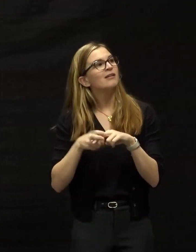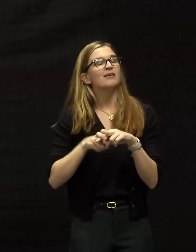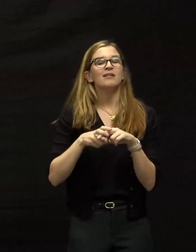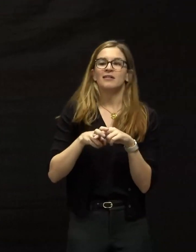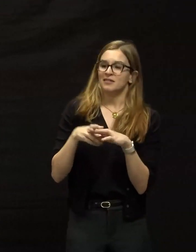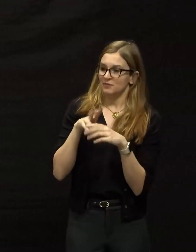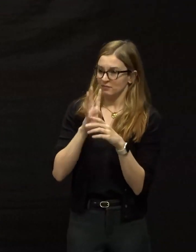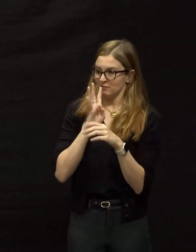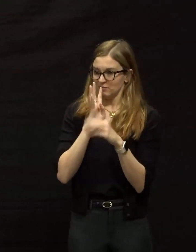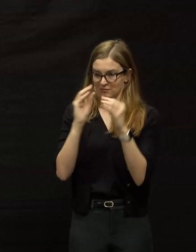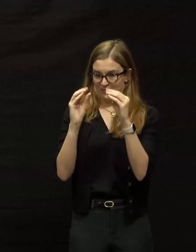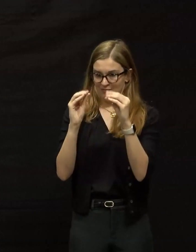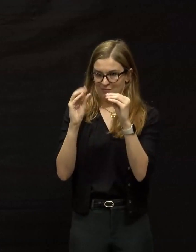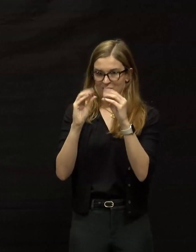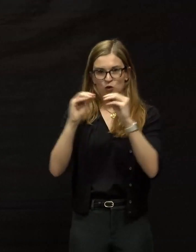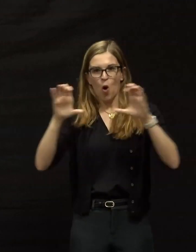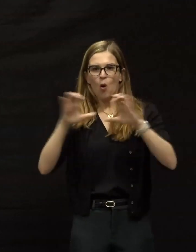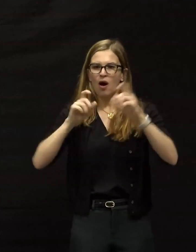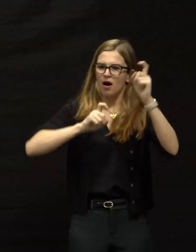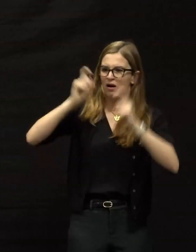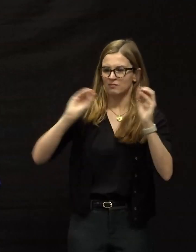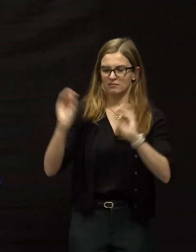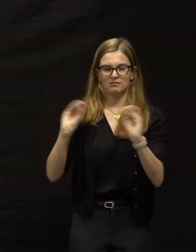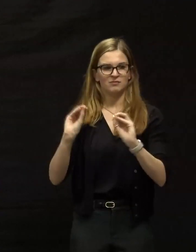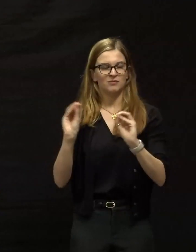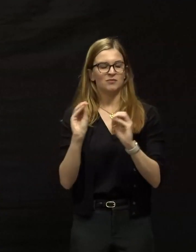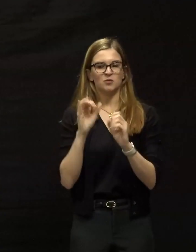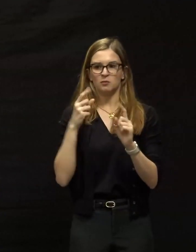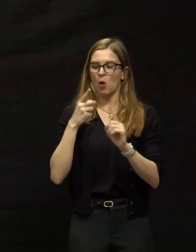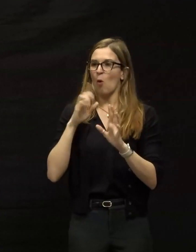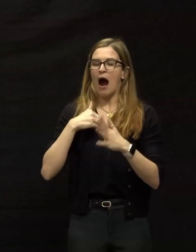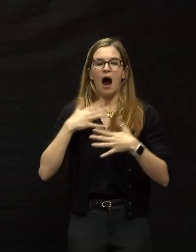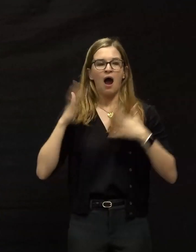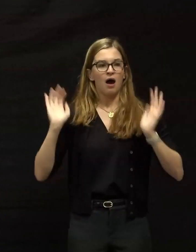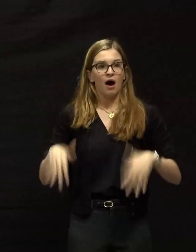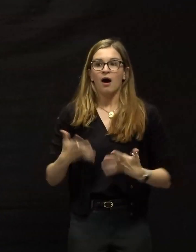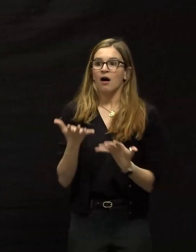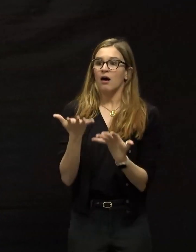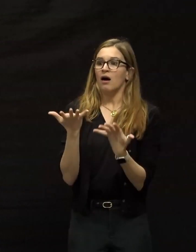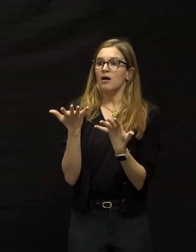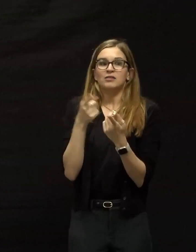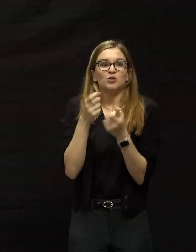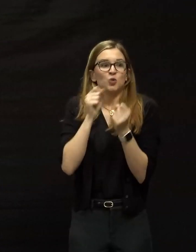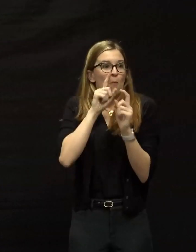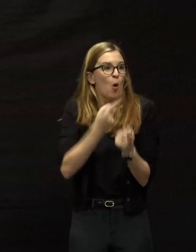and I was just so restless 'cause these people's mouths were moving, there was no expression or facial affect. And I was like,